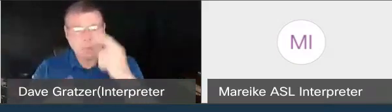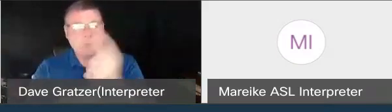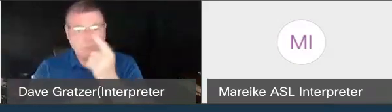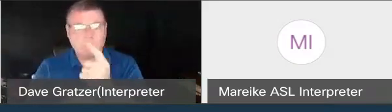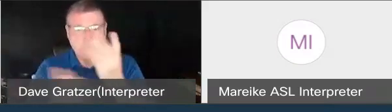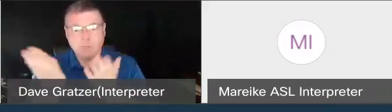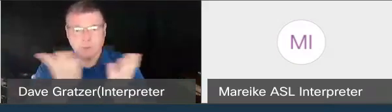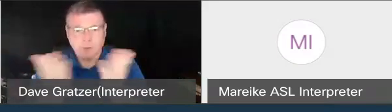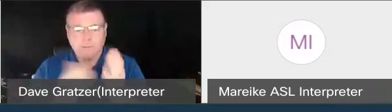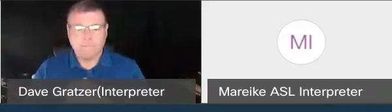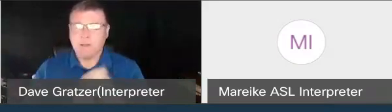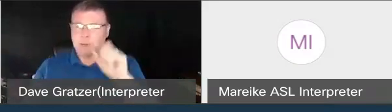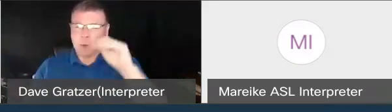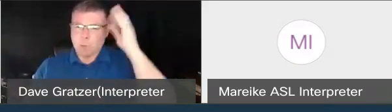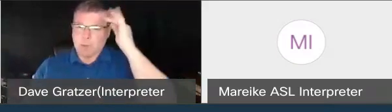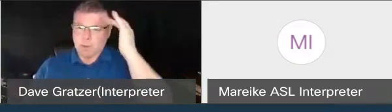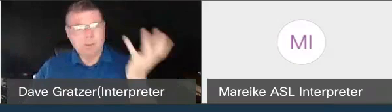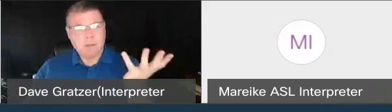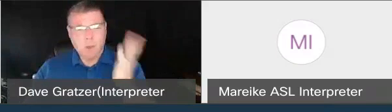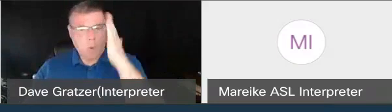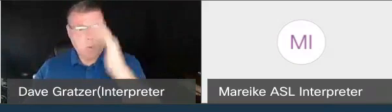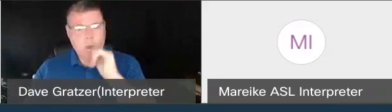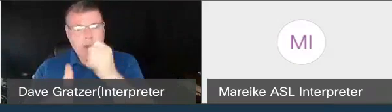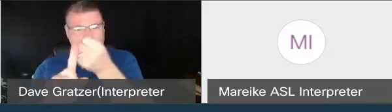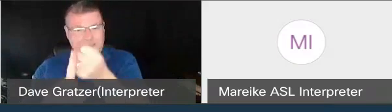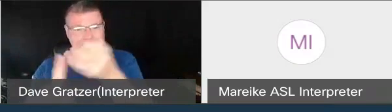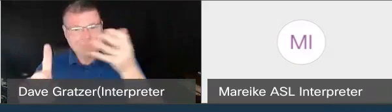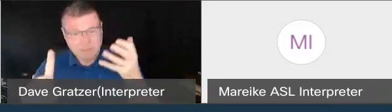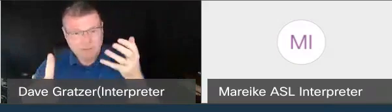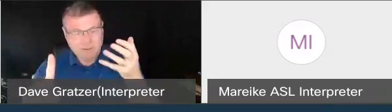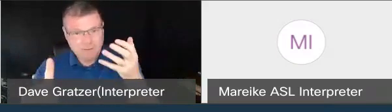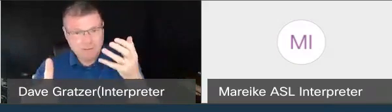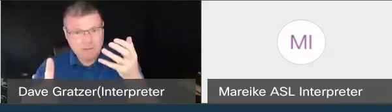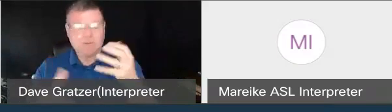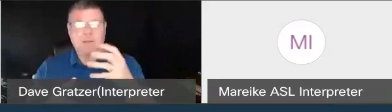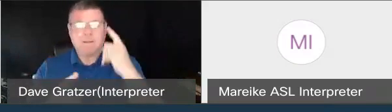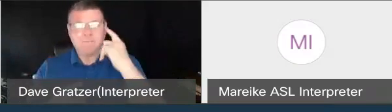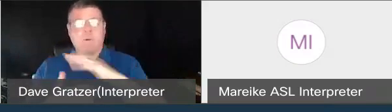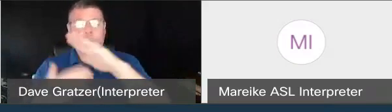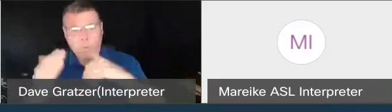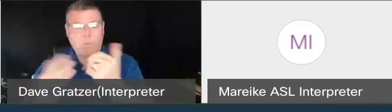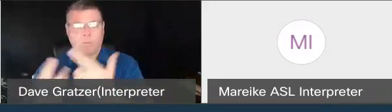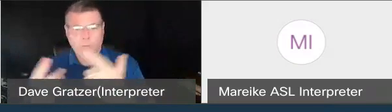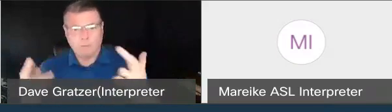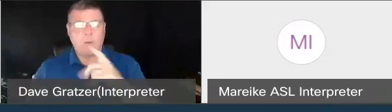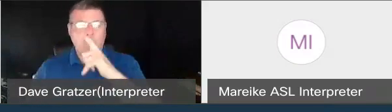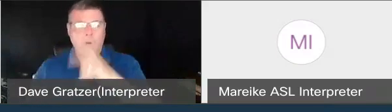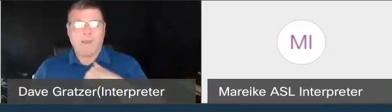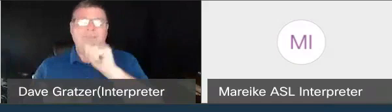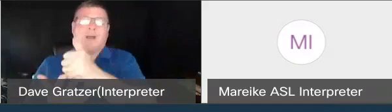So we got to thinking, why-- why not expand that opportunity to all individuals who are suffering from all